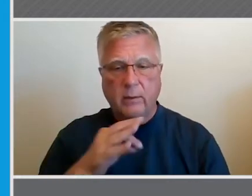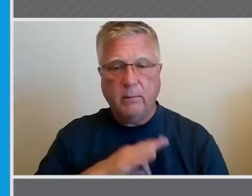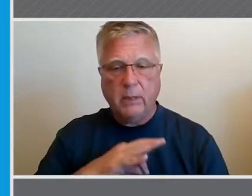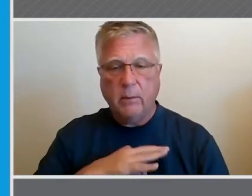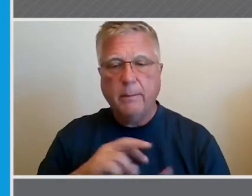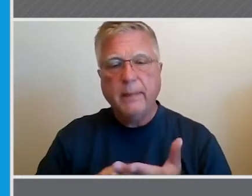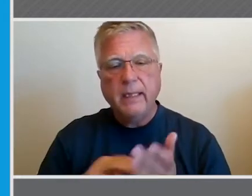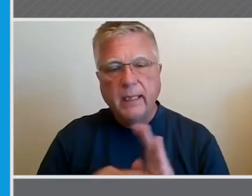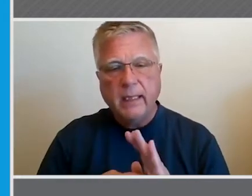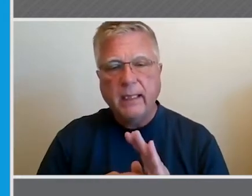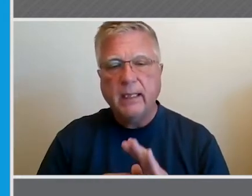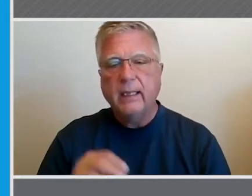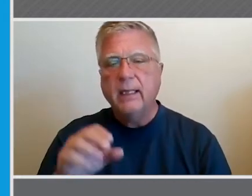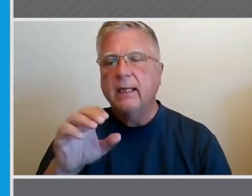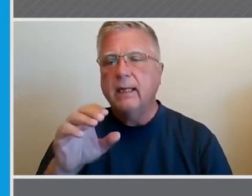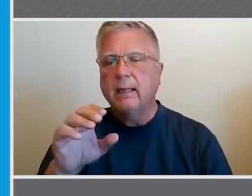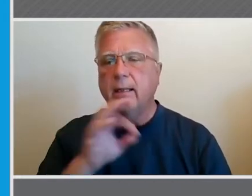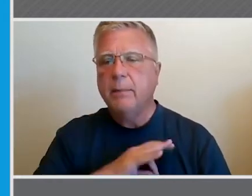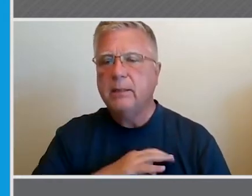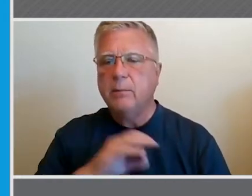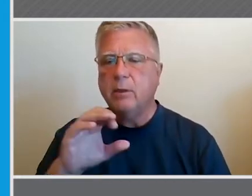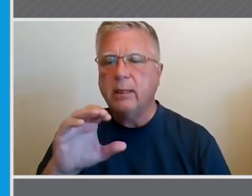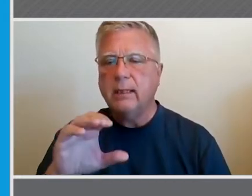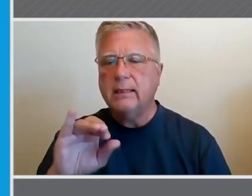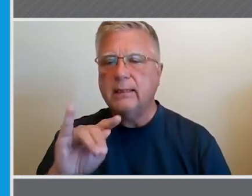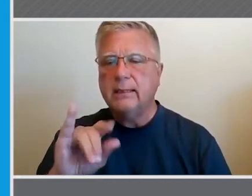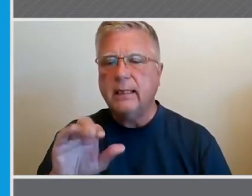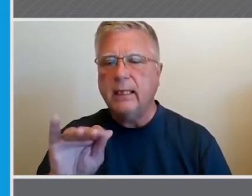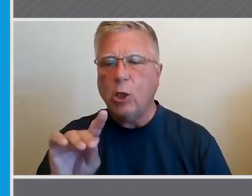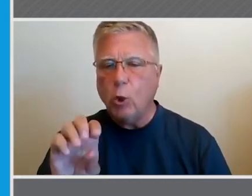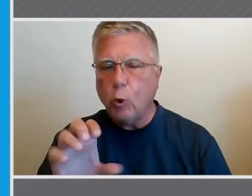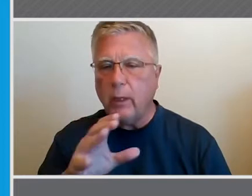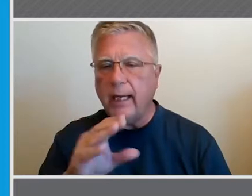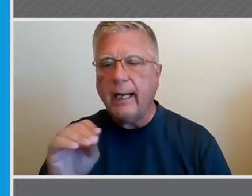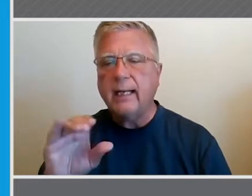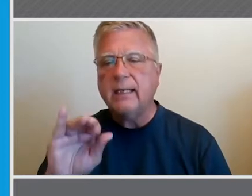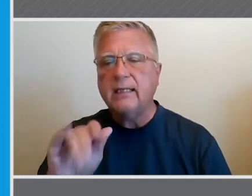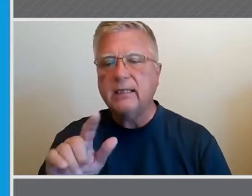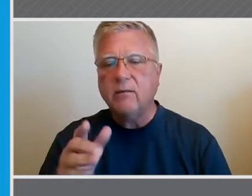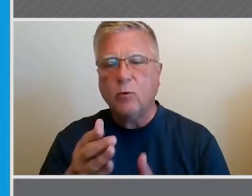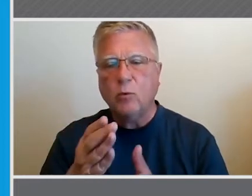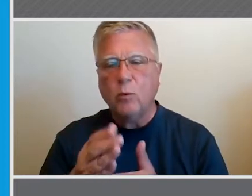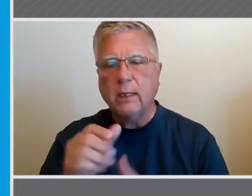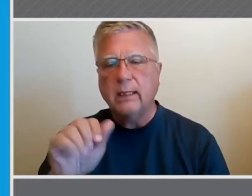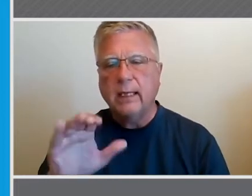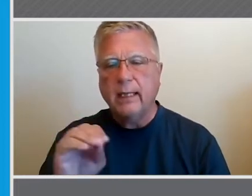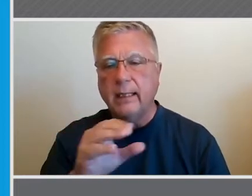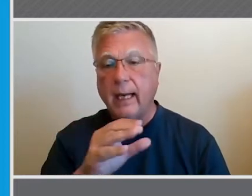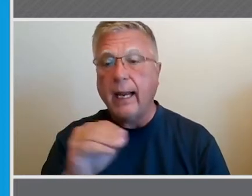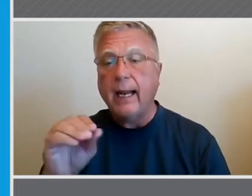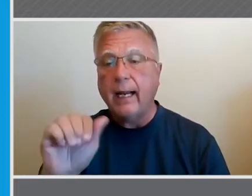city code as well as the Rights Act and the ADA, and we create distribute